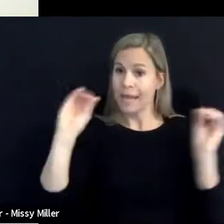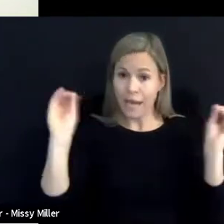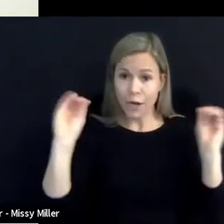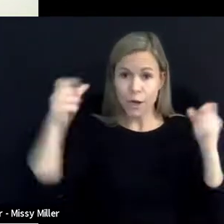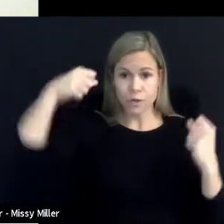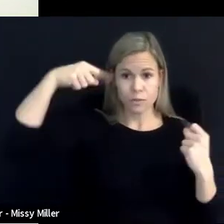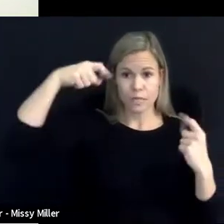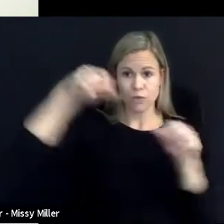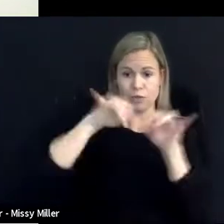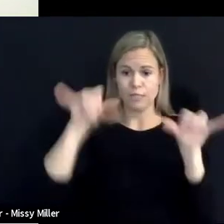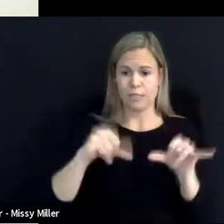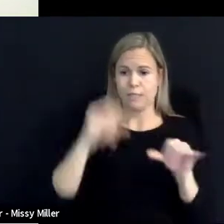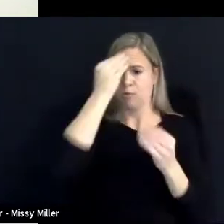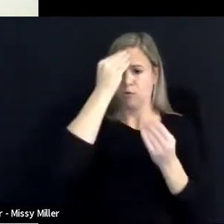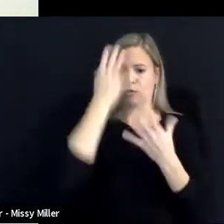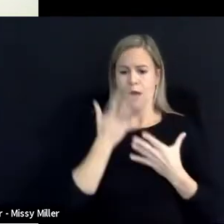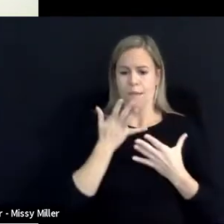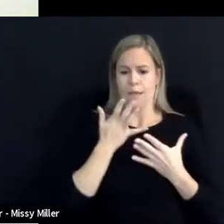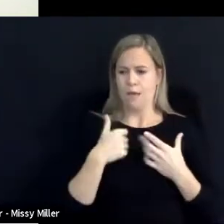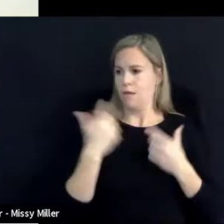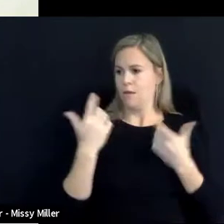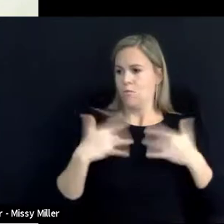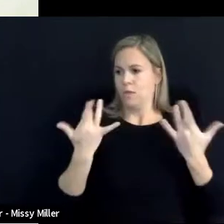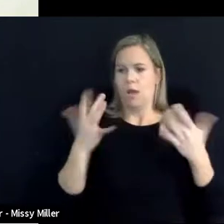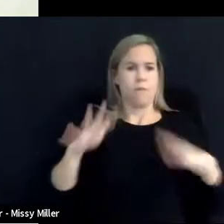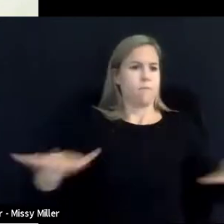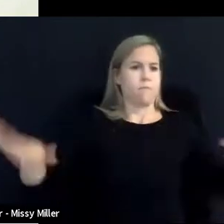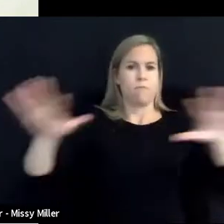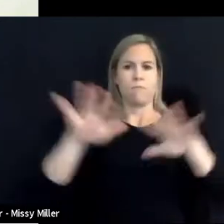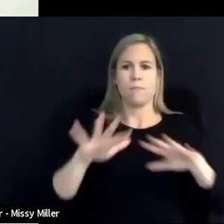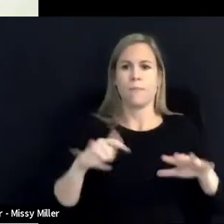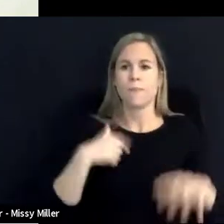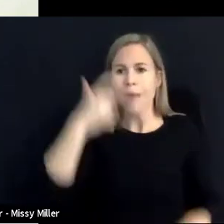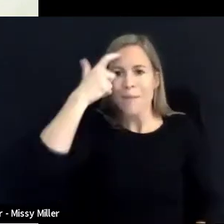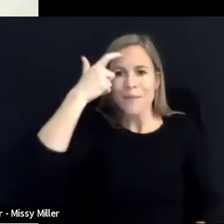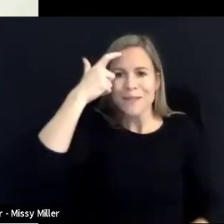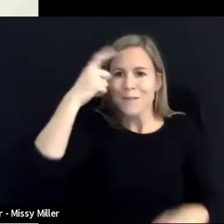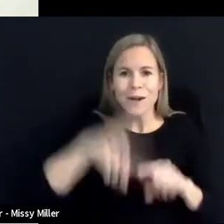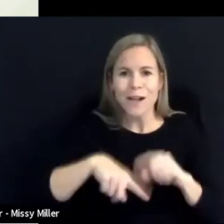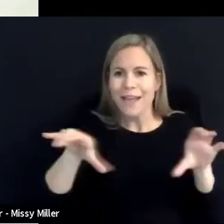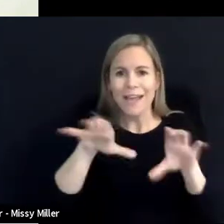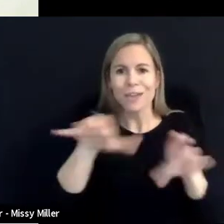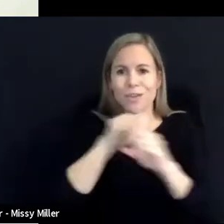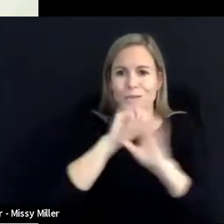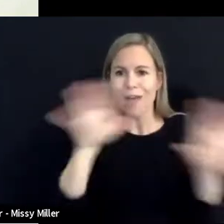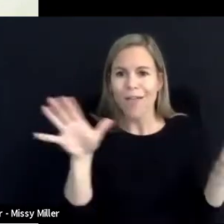to tell it what's going on, the brain can't do anything. It sits in there in the dark.